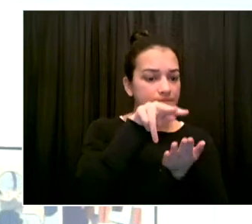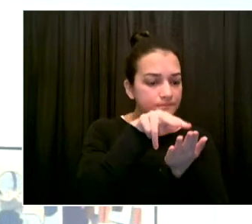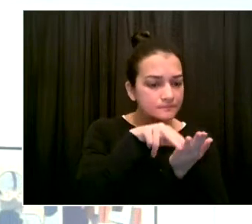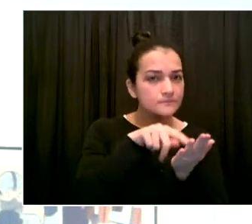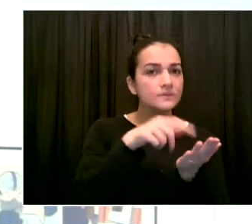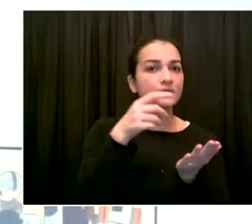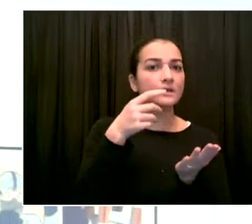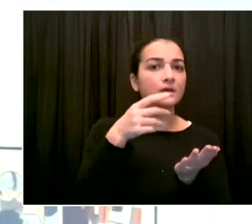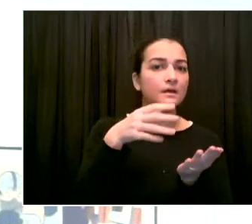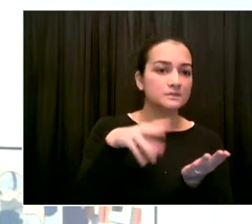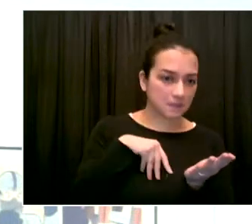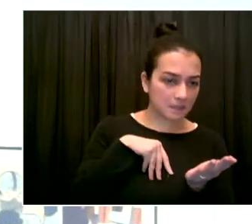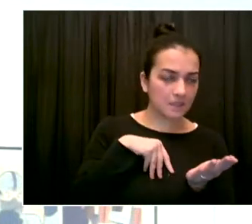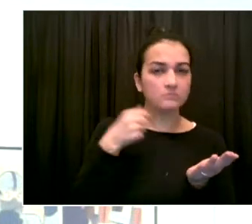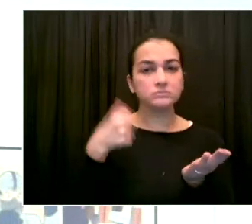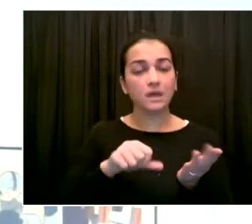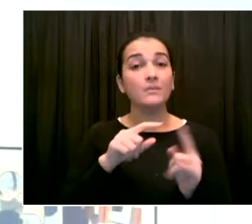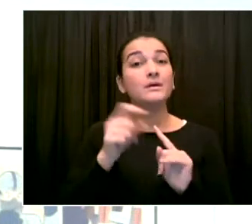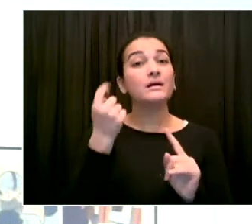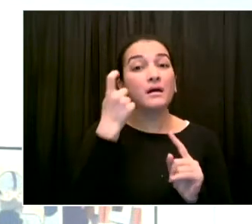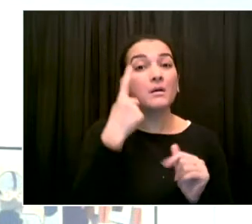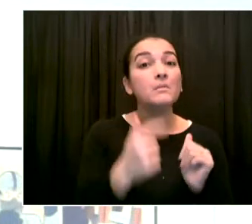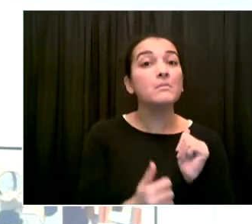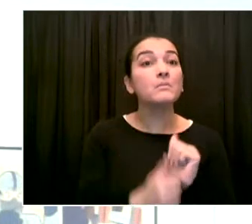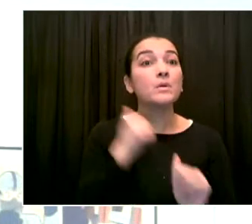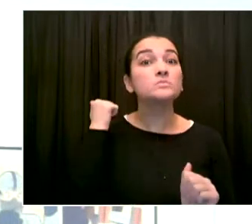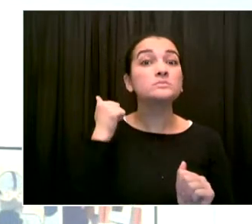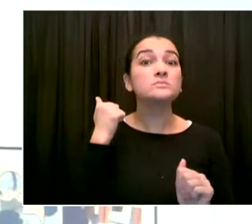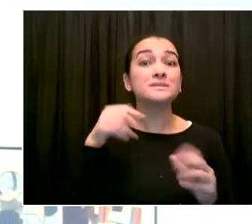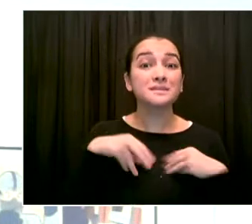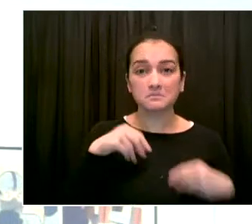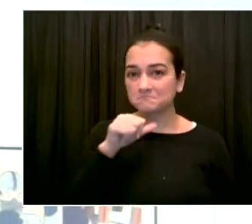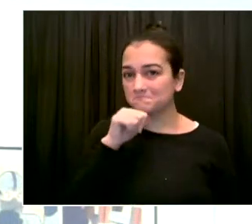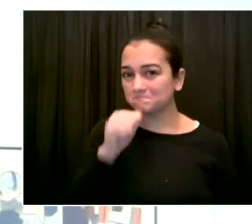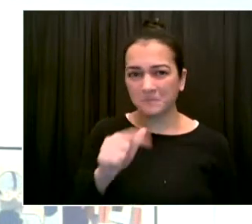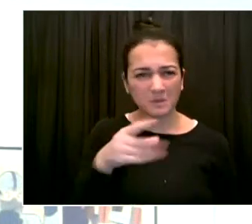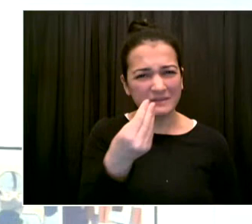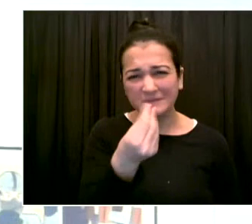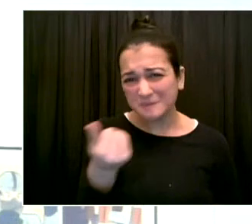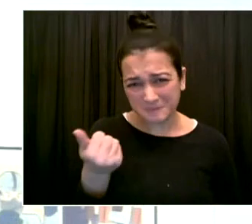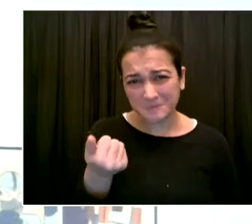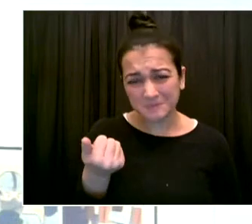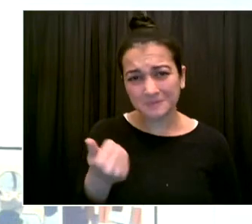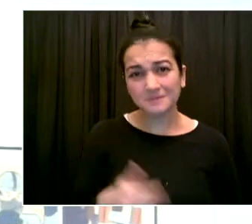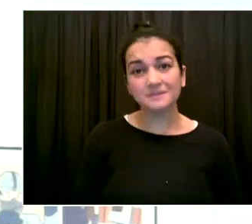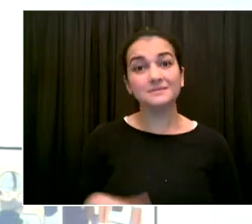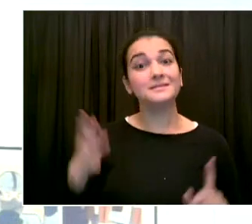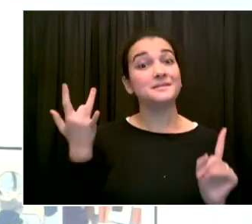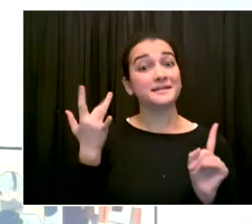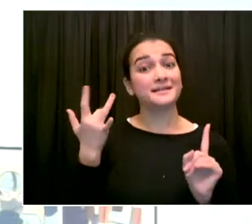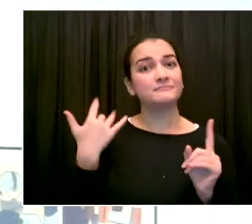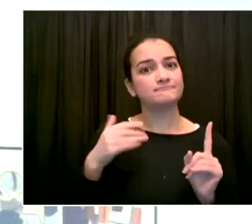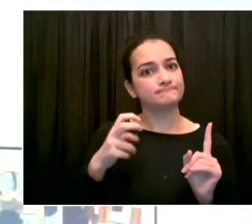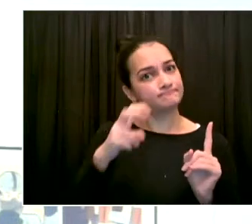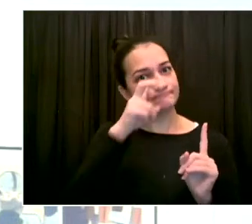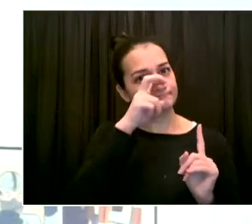GRANTED AND THE REASON IS THAT THERE ARE VERY FEW CONTRACT INDICATIONS FOR